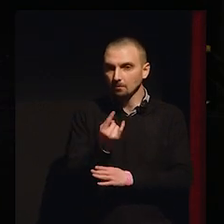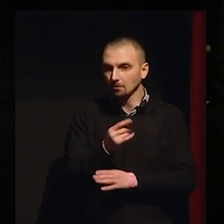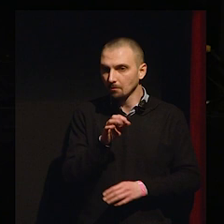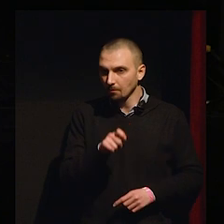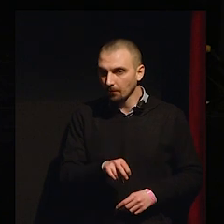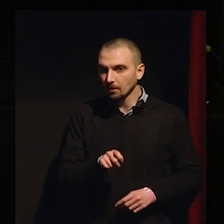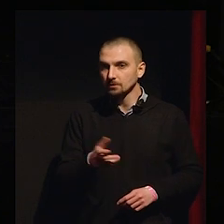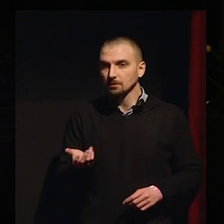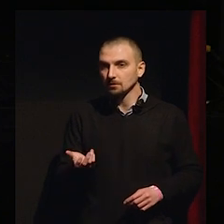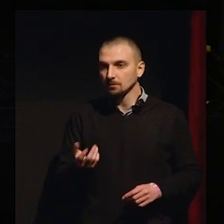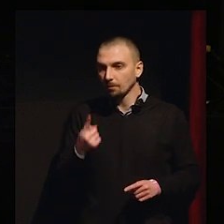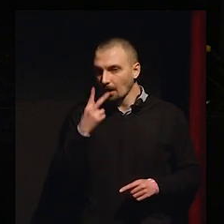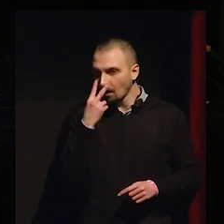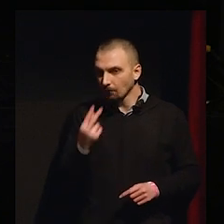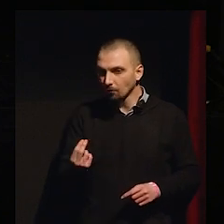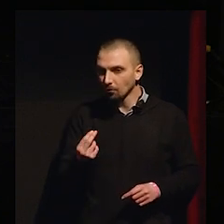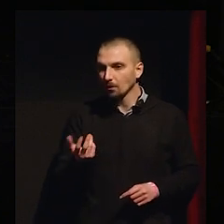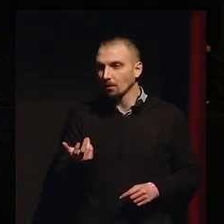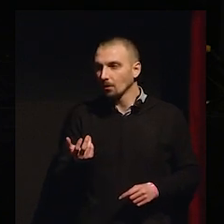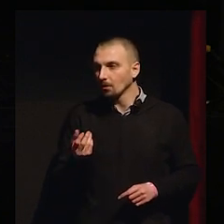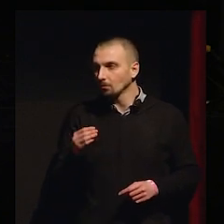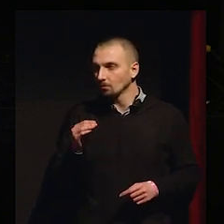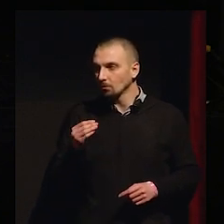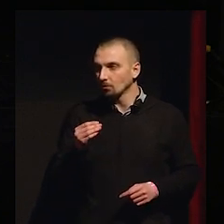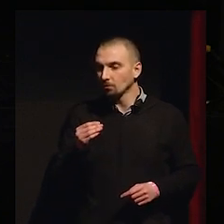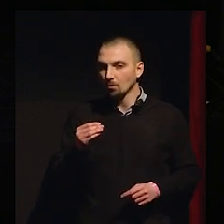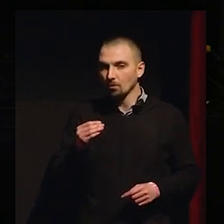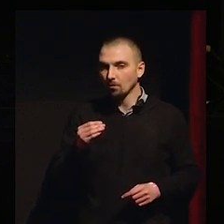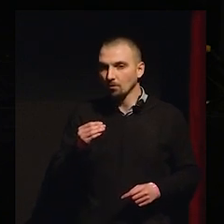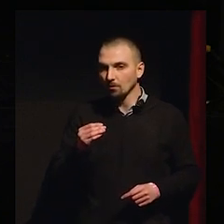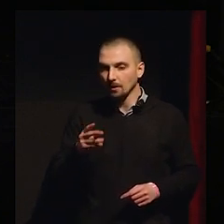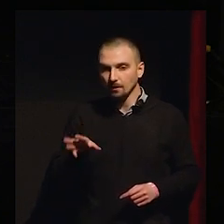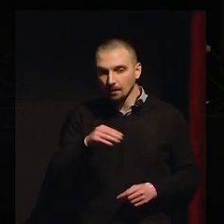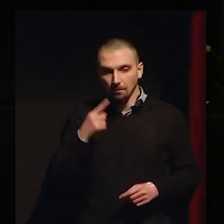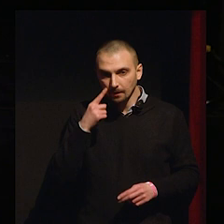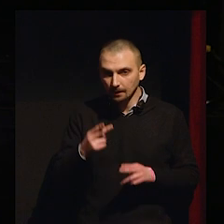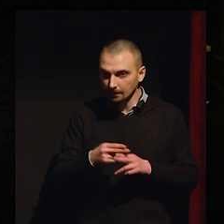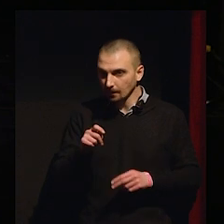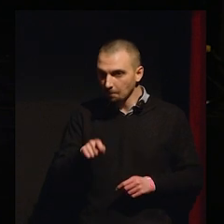The minute you leave a handful of colored chalk on the ground, children rush in. Don’t know if you ever tried that.